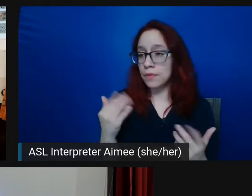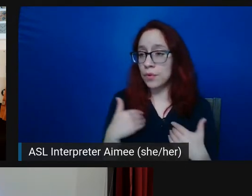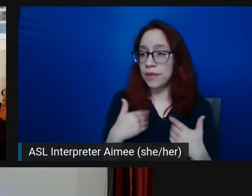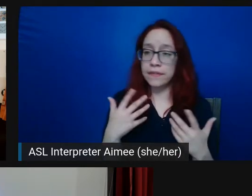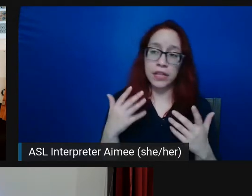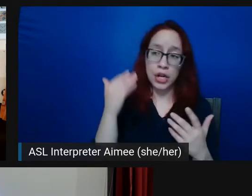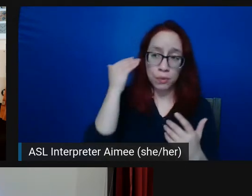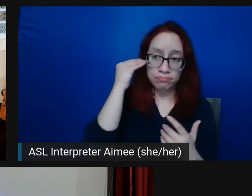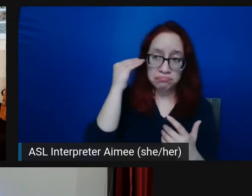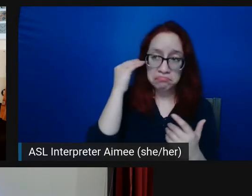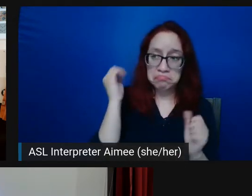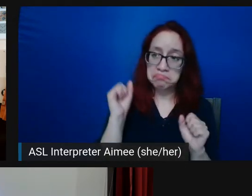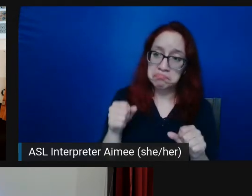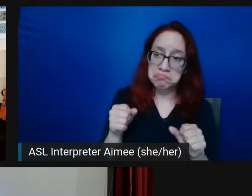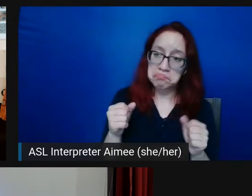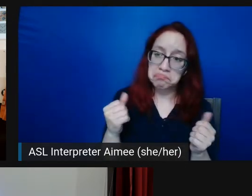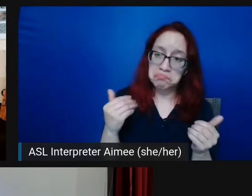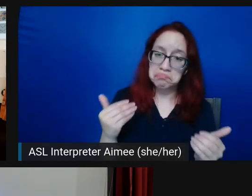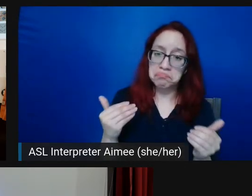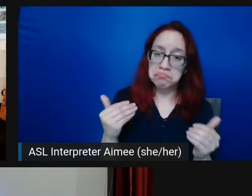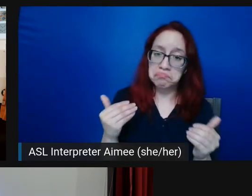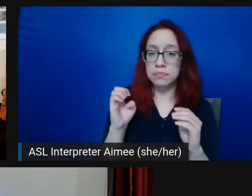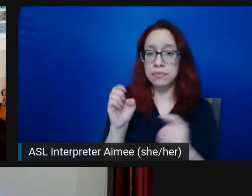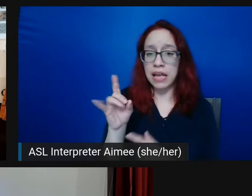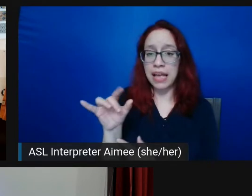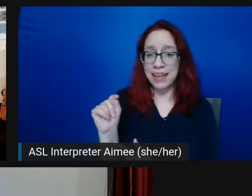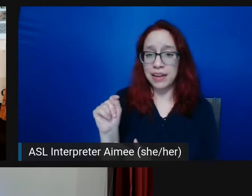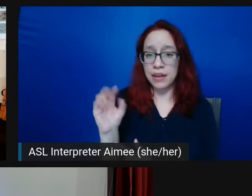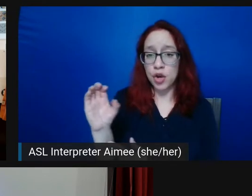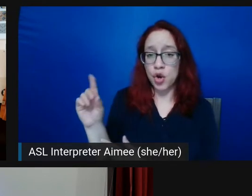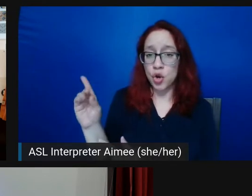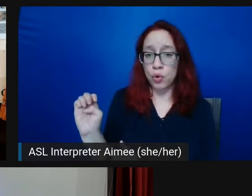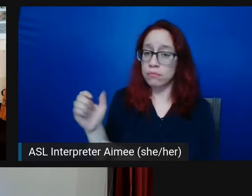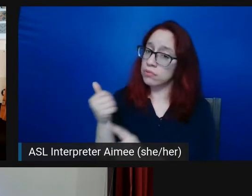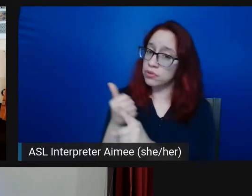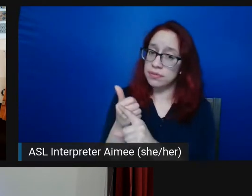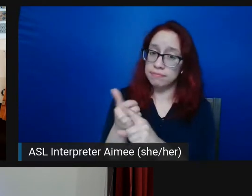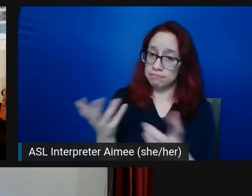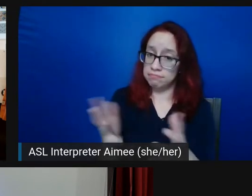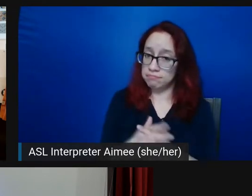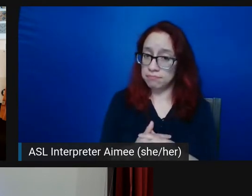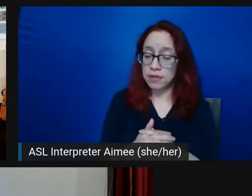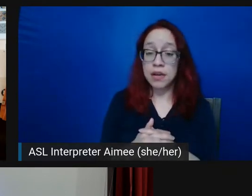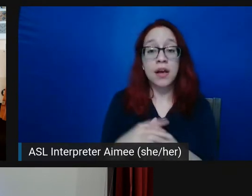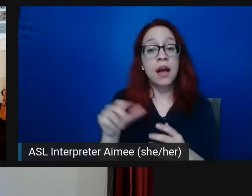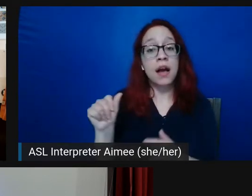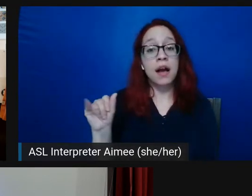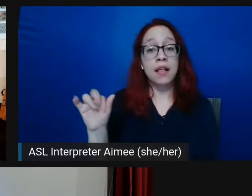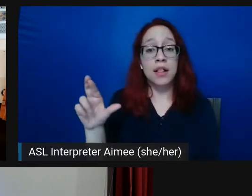then you can go and edit the code yourself. With ARIA, I would be very cautious.